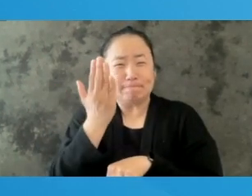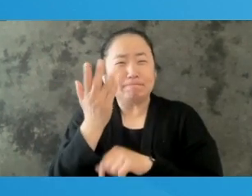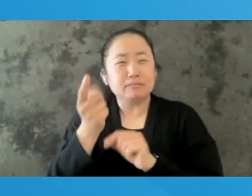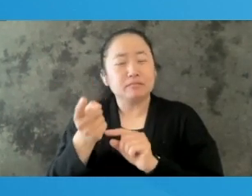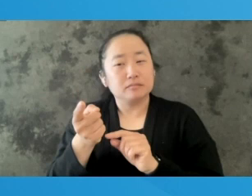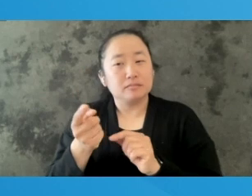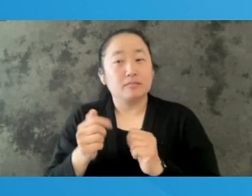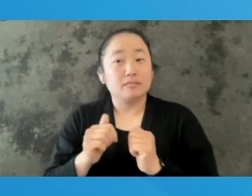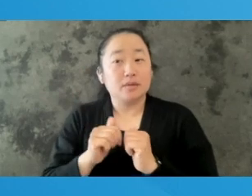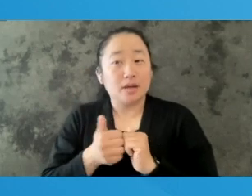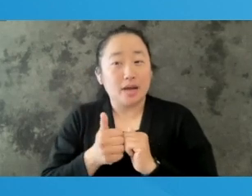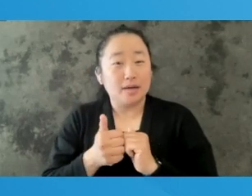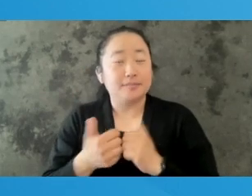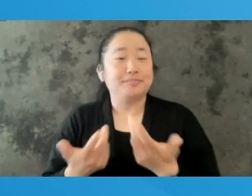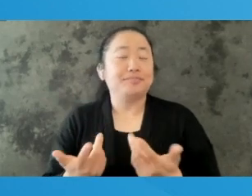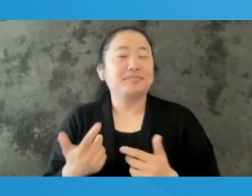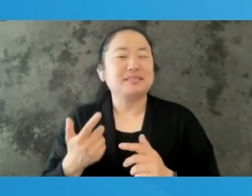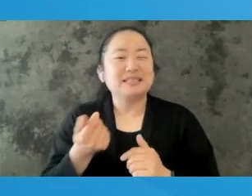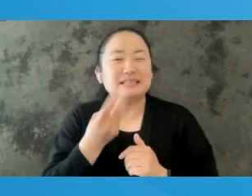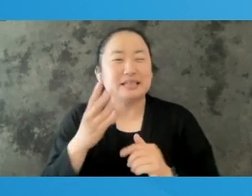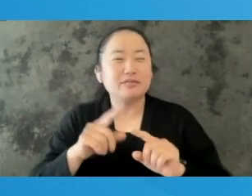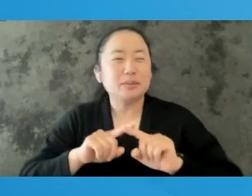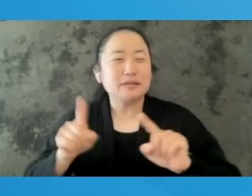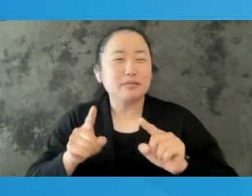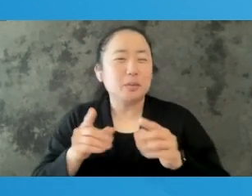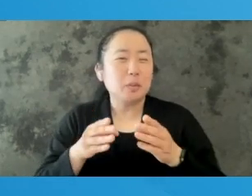or a combination of looking strategies.